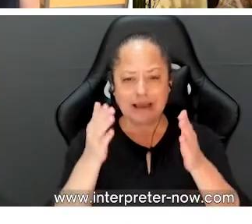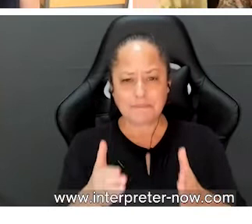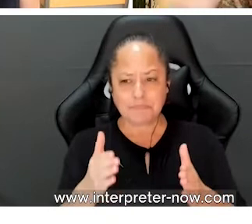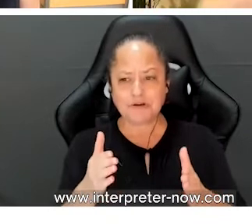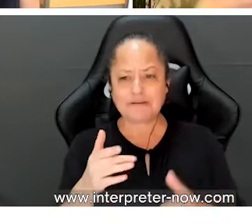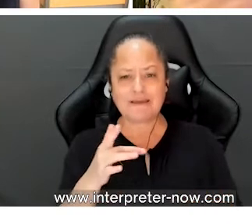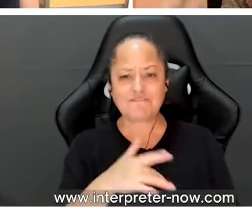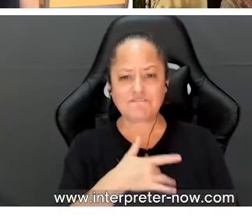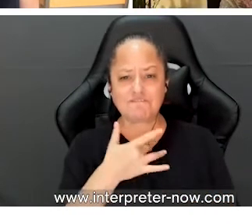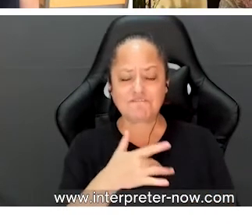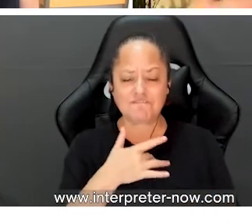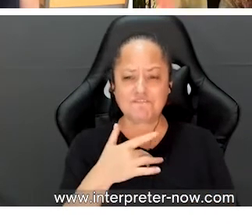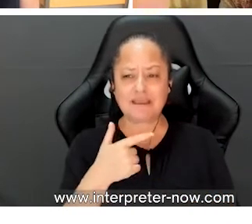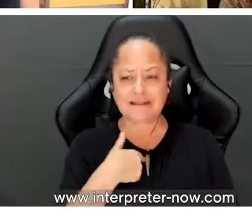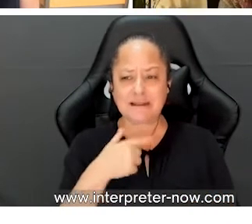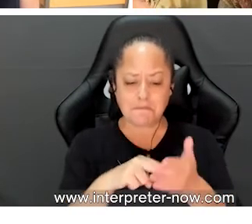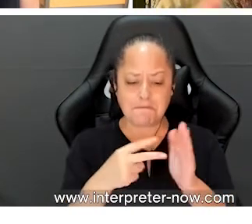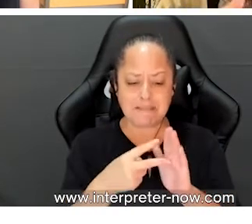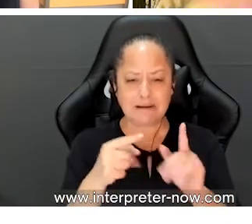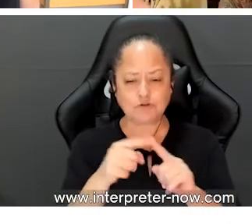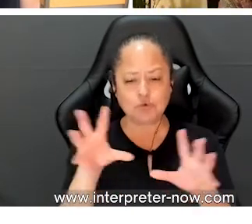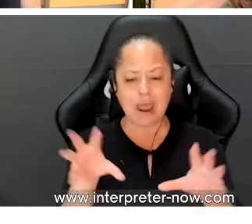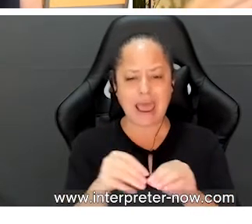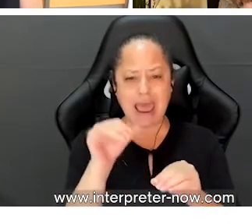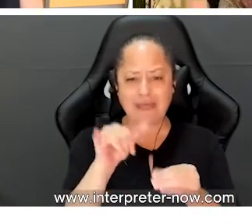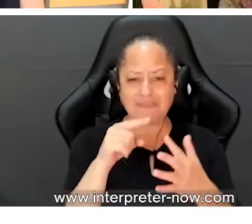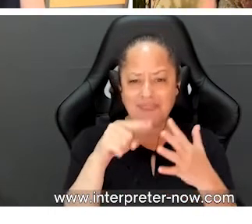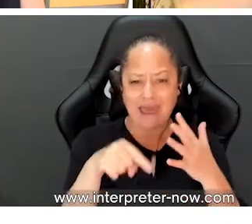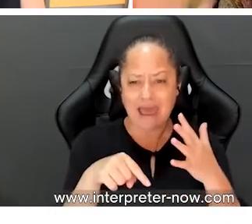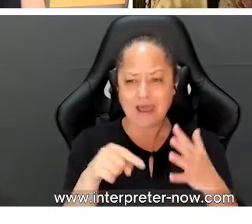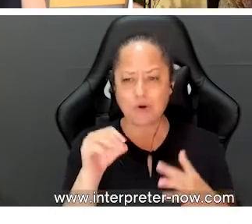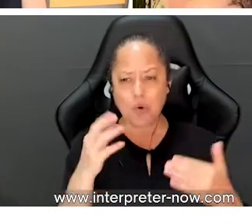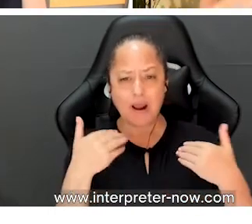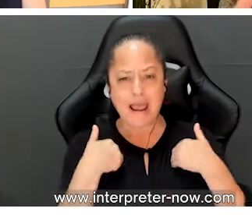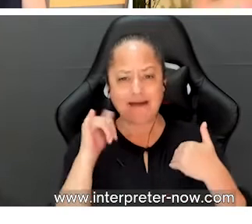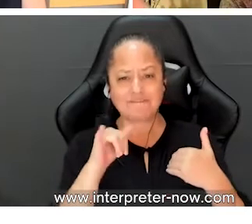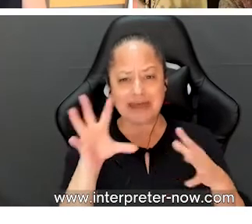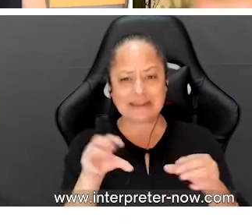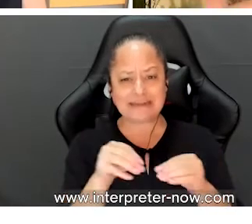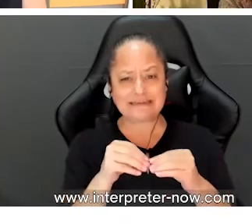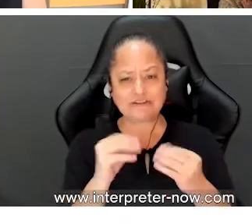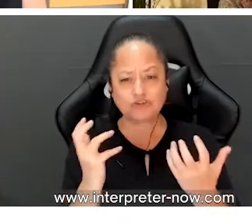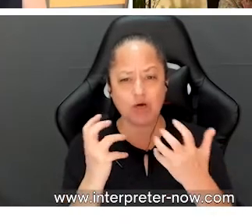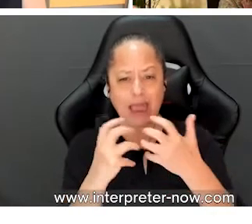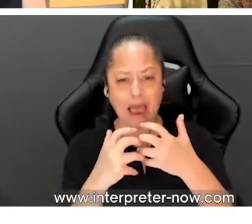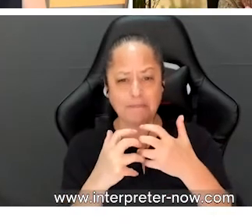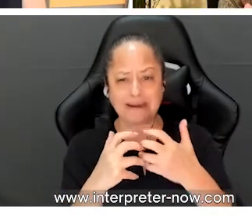thing or have this additional accommodation, so I'm not having to participate in XY and